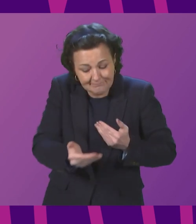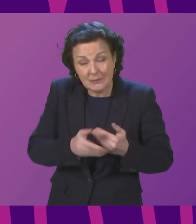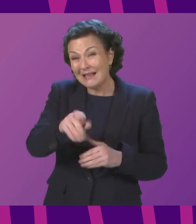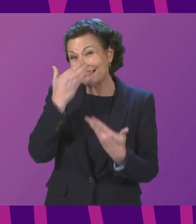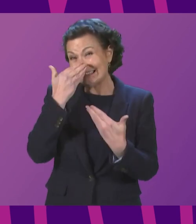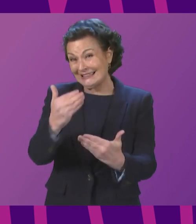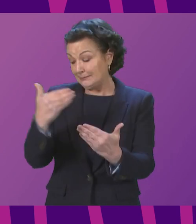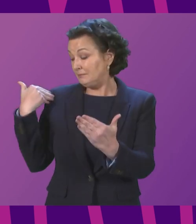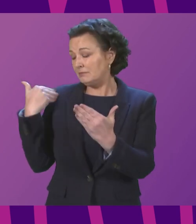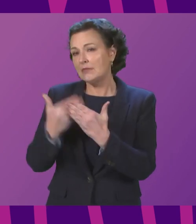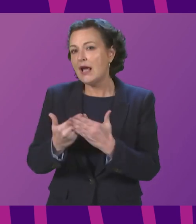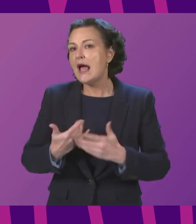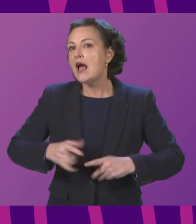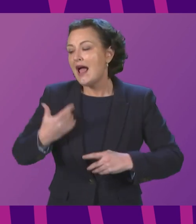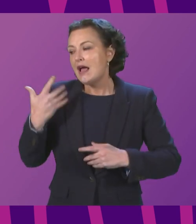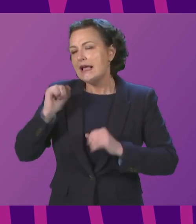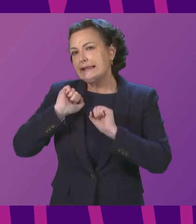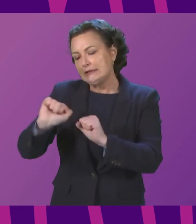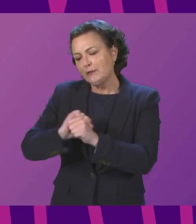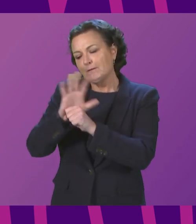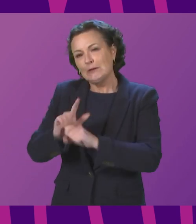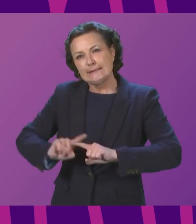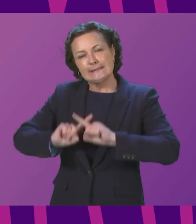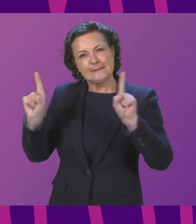different variants, we have taken steps to better understand and detect these things